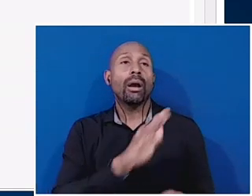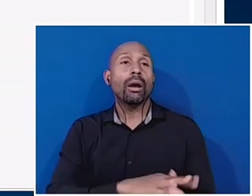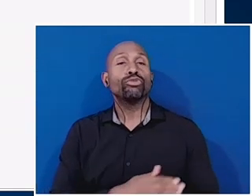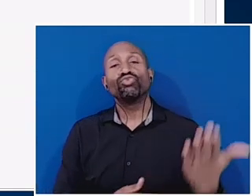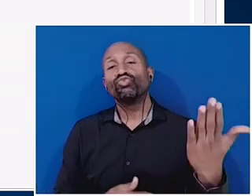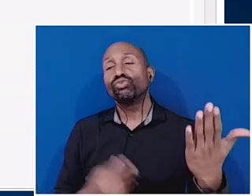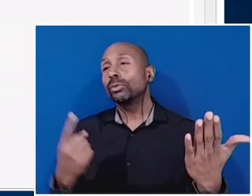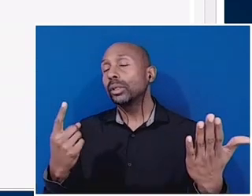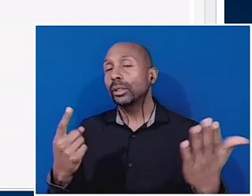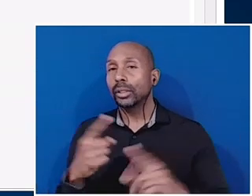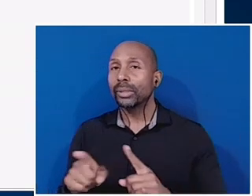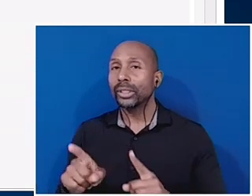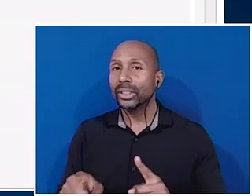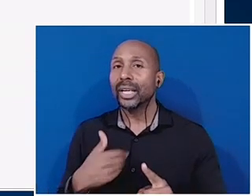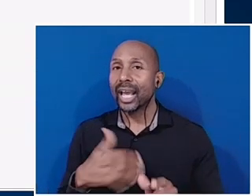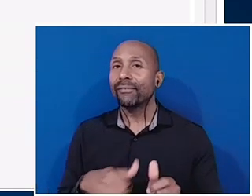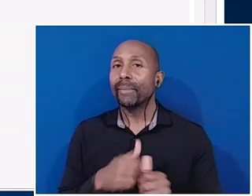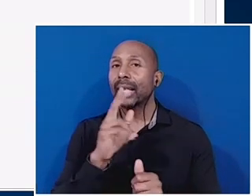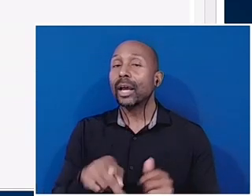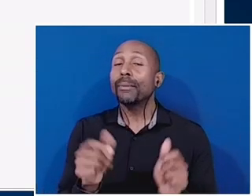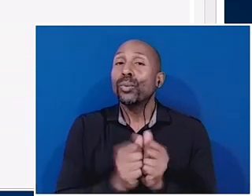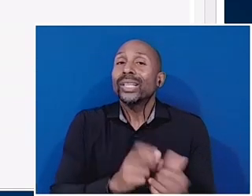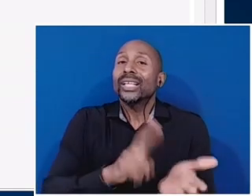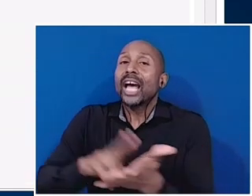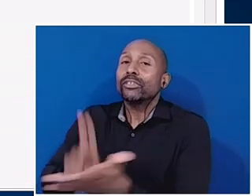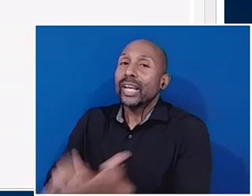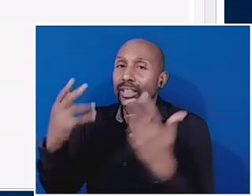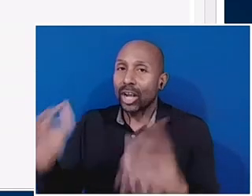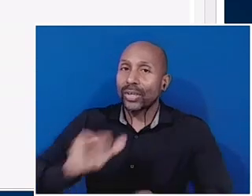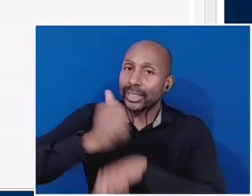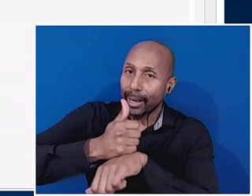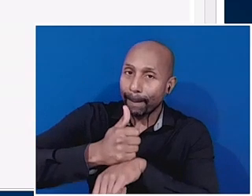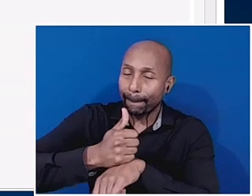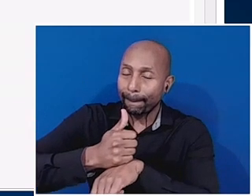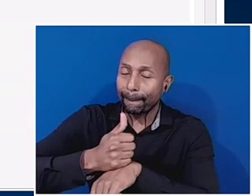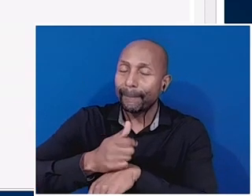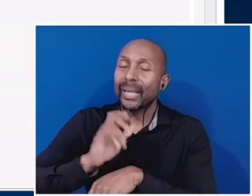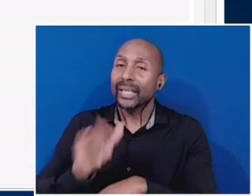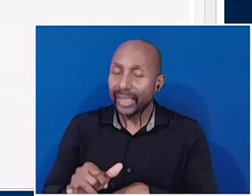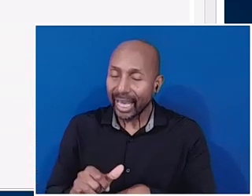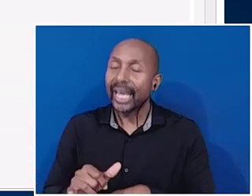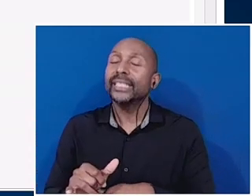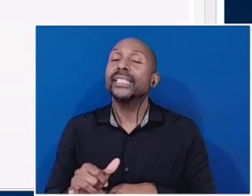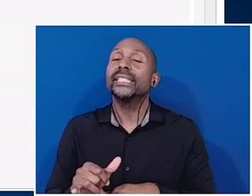contractual arrangements that are satisfactory to the- if it were me, I